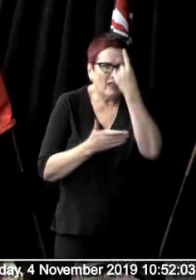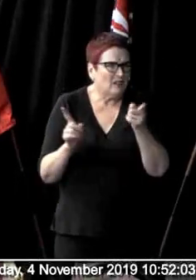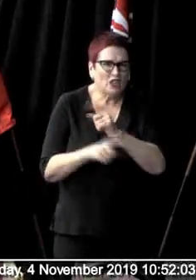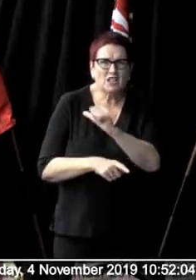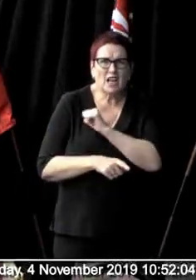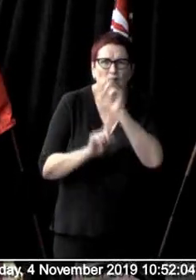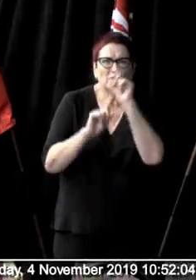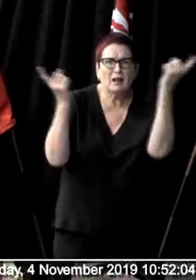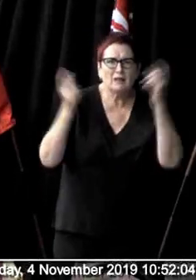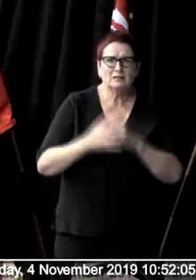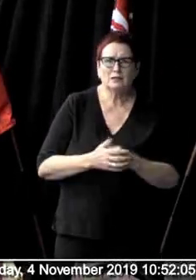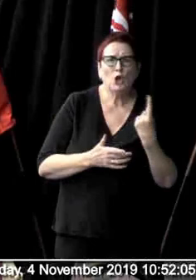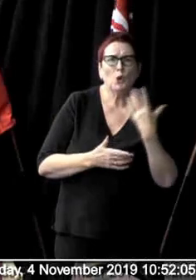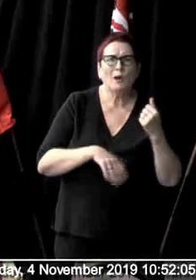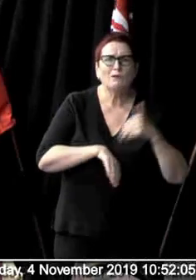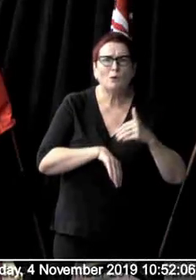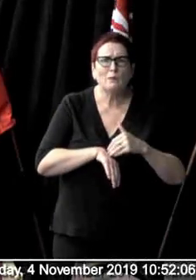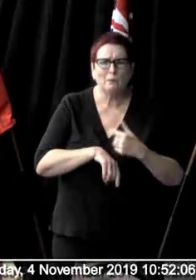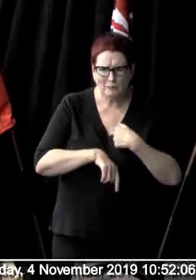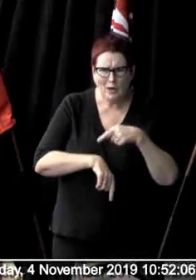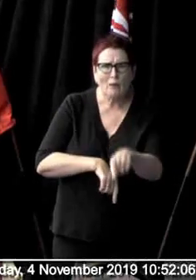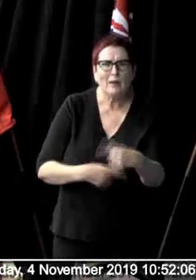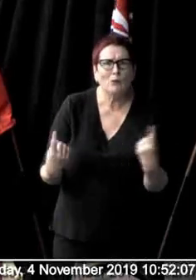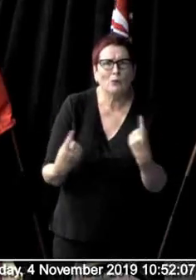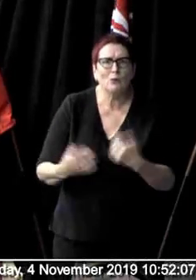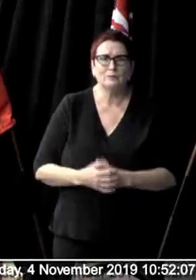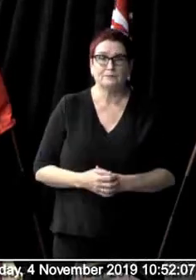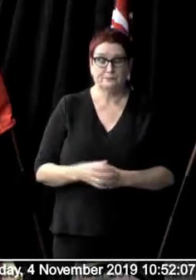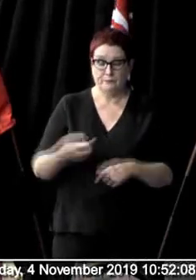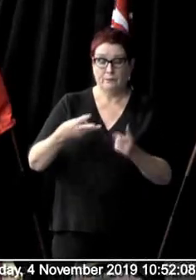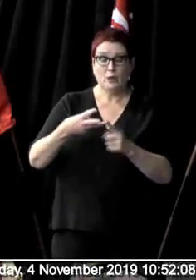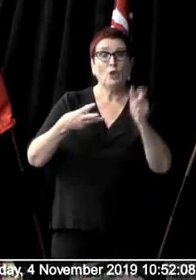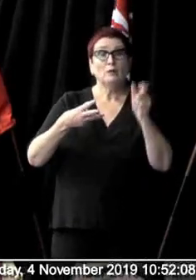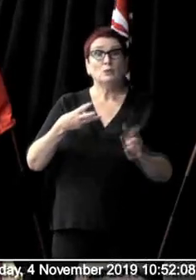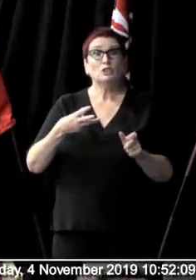From another person: There is not enough education or awareness out in the community.